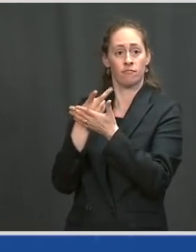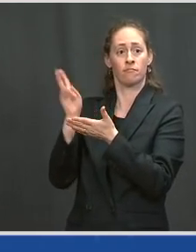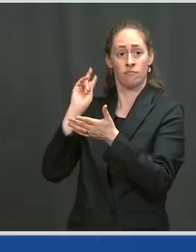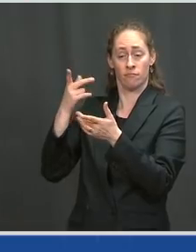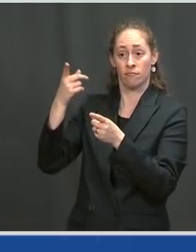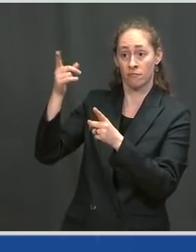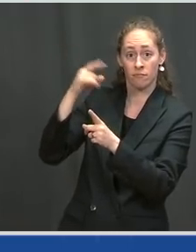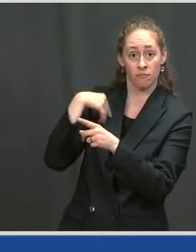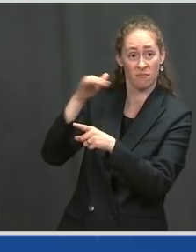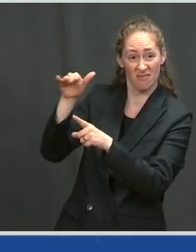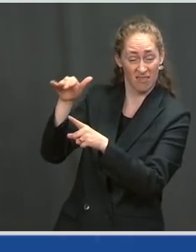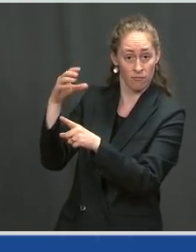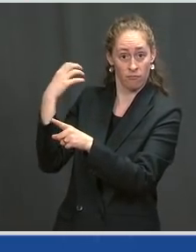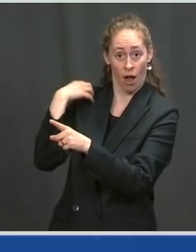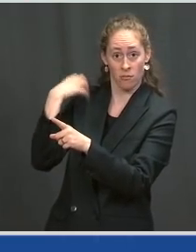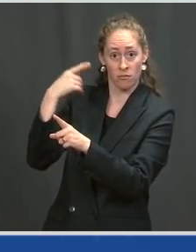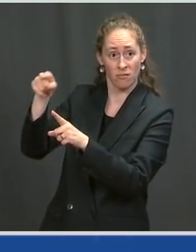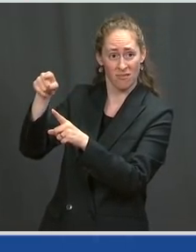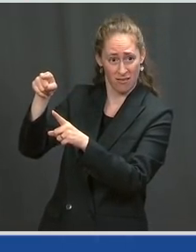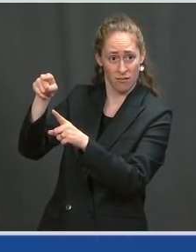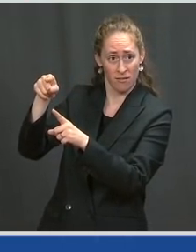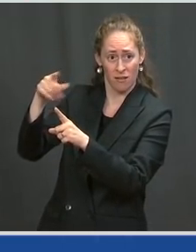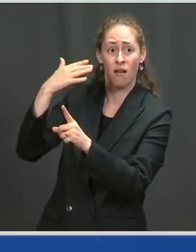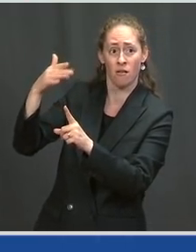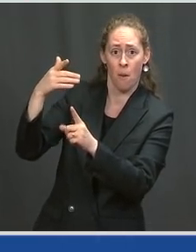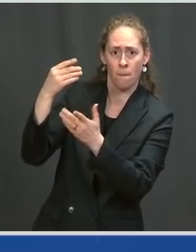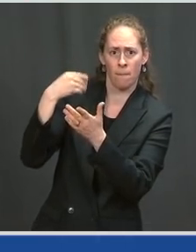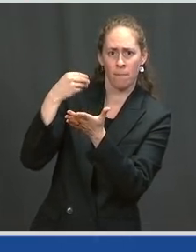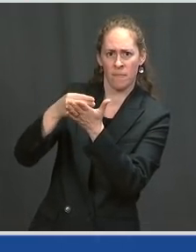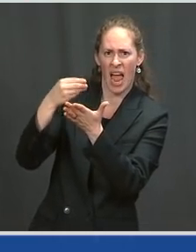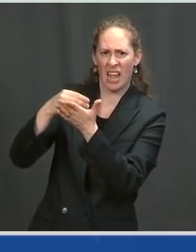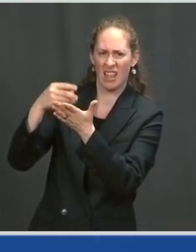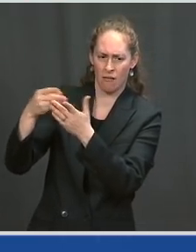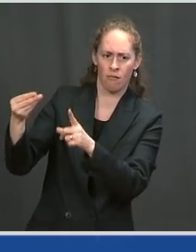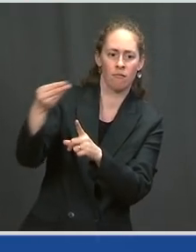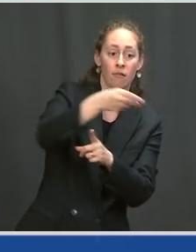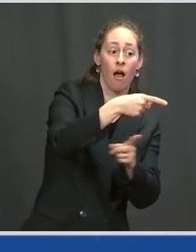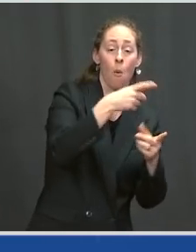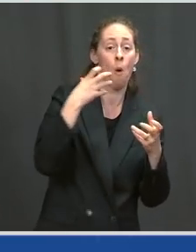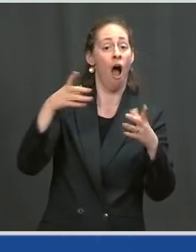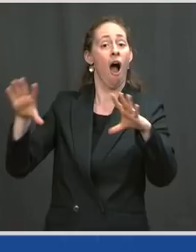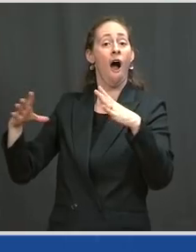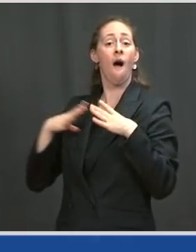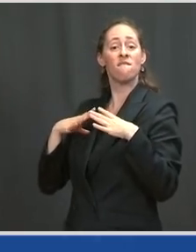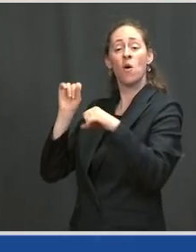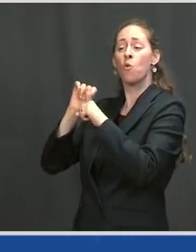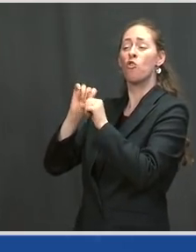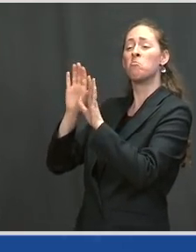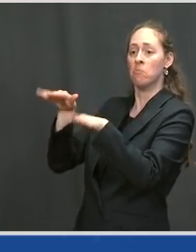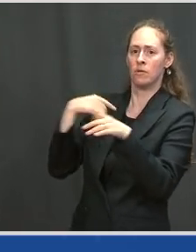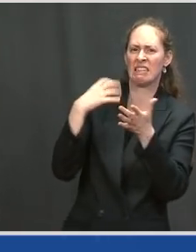the side effects, if there are any. Our economy can't achieve its full potential until we get more people vaccinated.